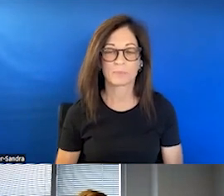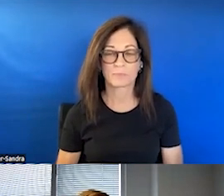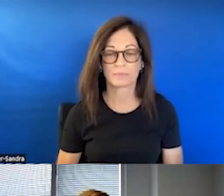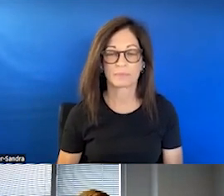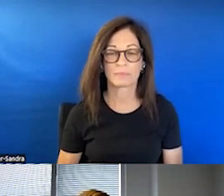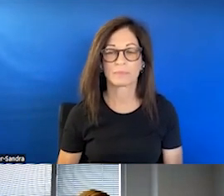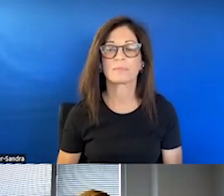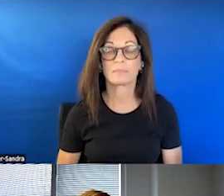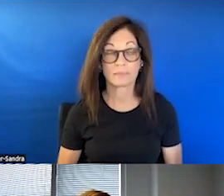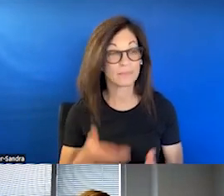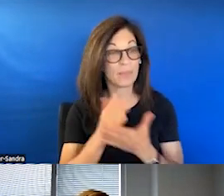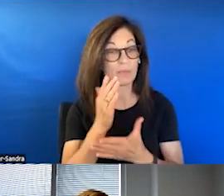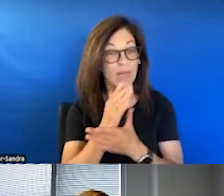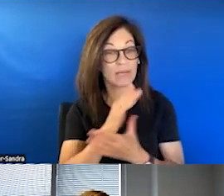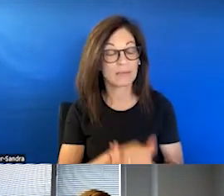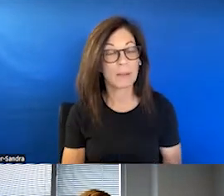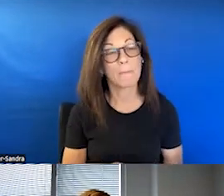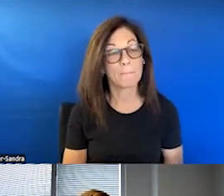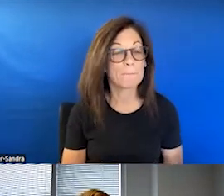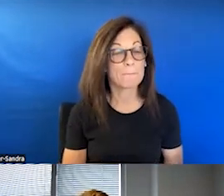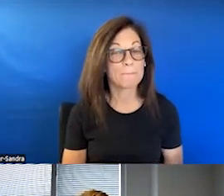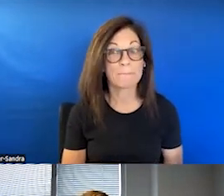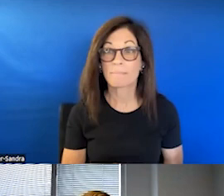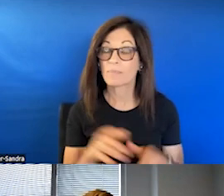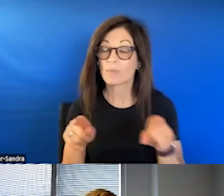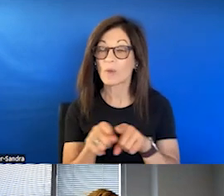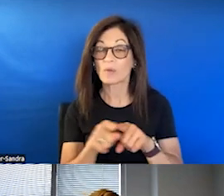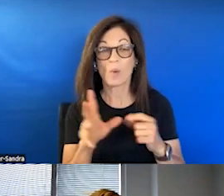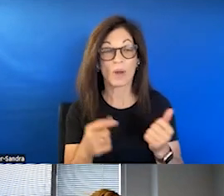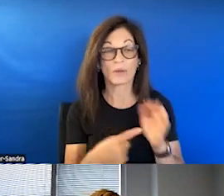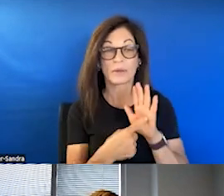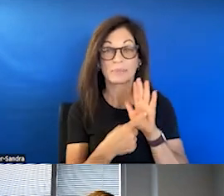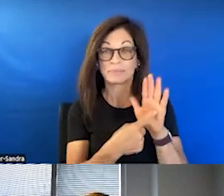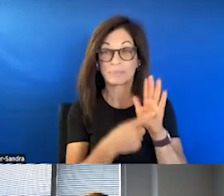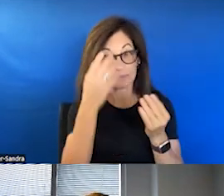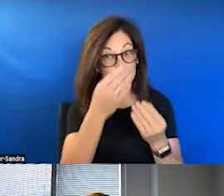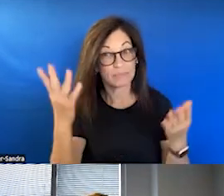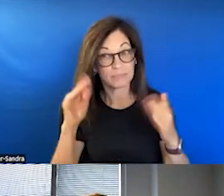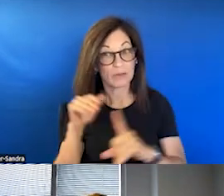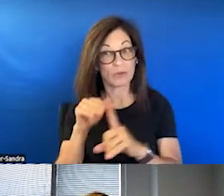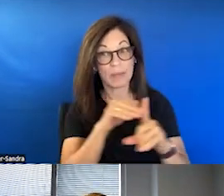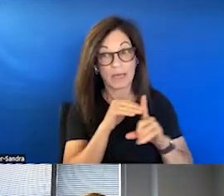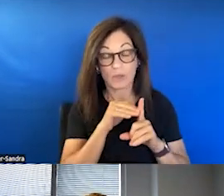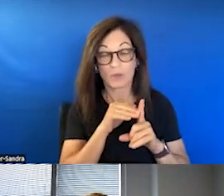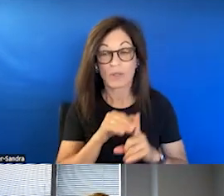ALL RIGHT. GREAT. SO ALSO WANT TO FLAG REMIND FOLKS THAT, THE, CALCULATOR IS OUT THERE.